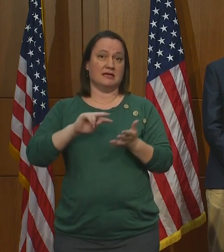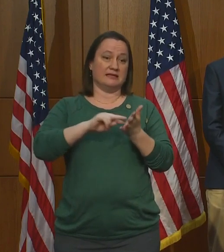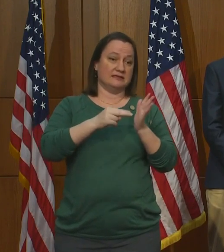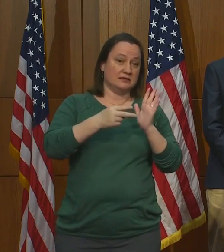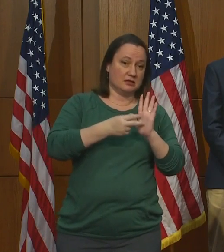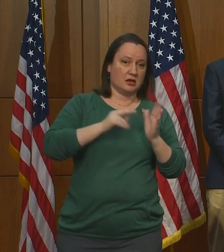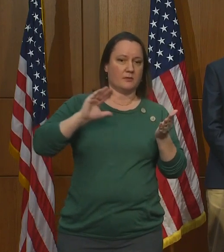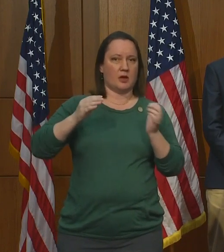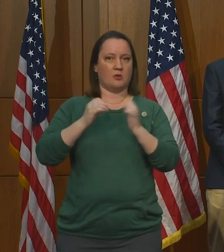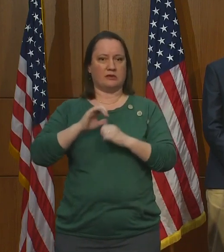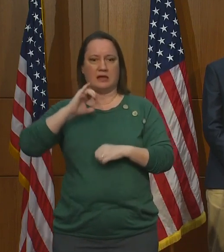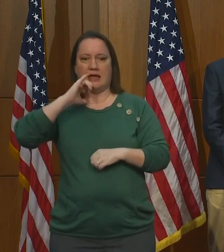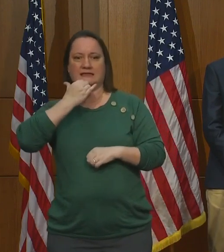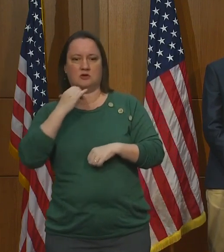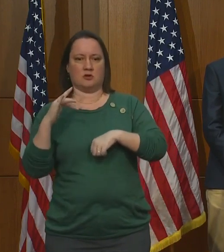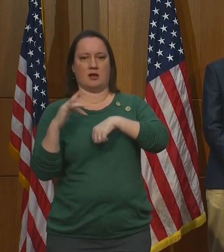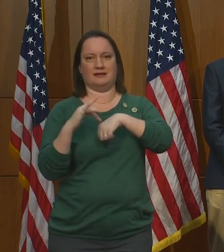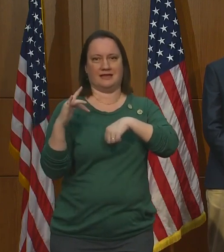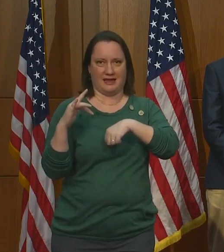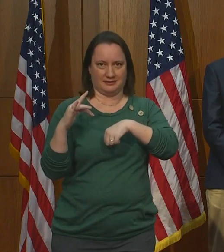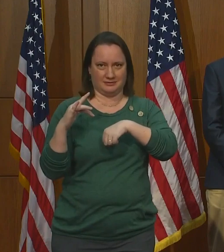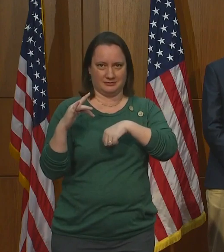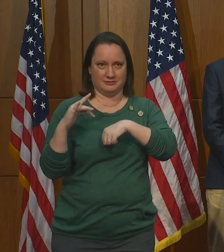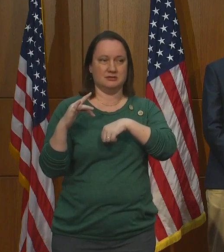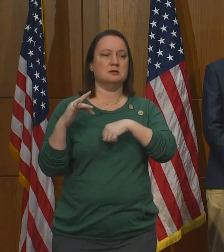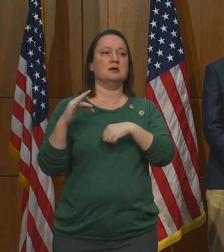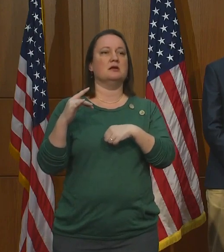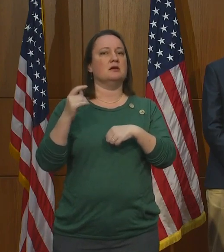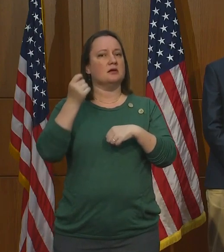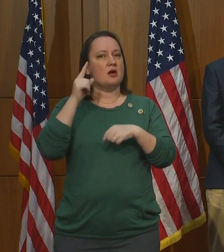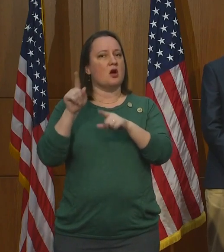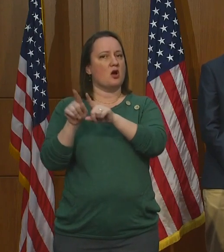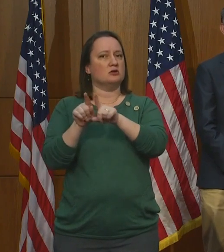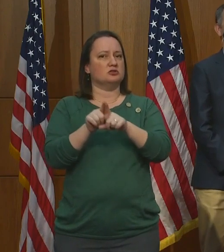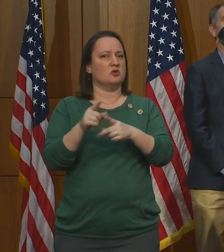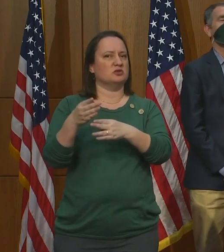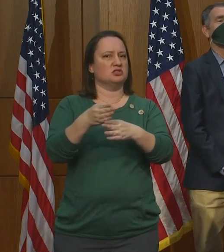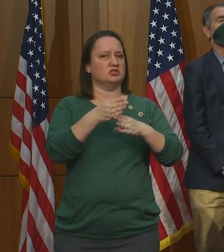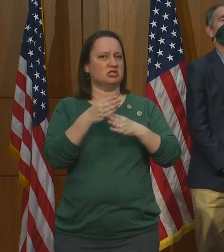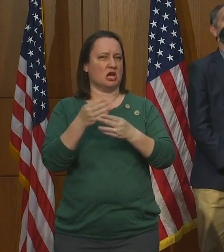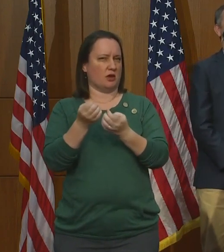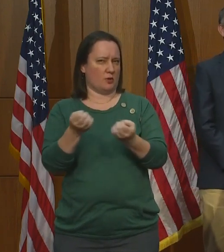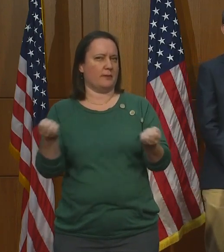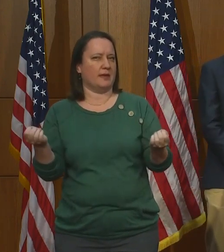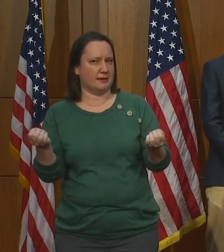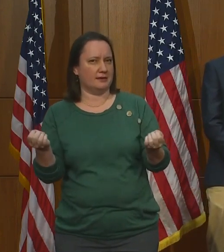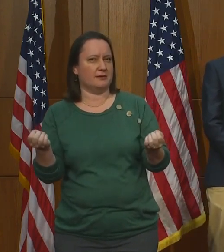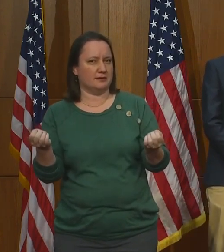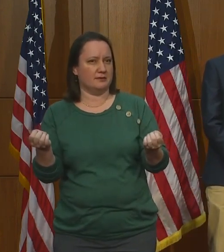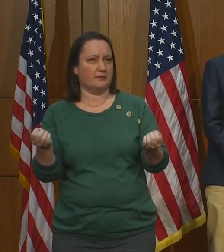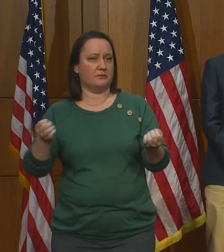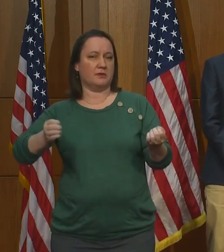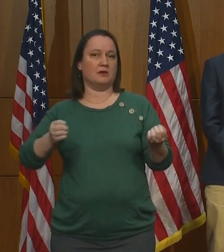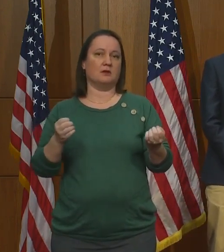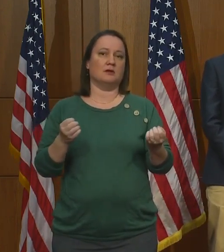SENSE. INCIDENTAL VERSES ACCIDENTAL CONTACTED SHARED EQUIPMENT THAT'S REALLY WHAT WE NEED TO BE THINKING ABOUT WHAT